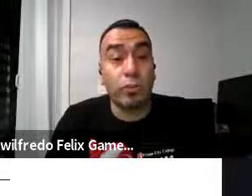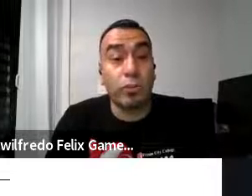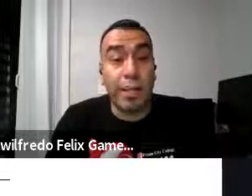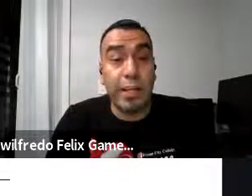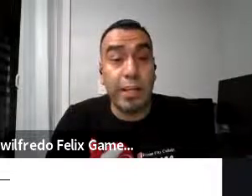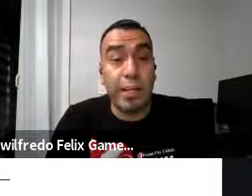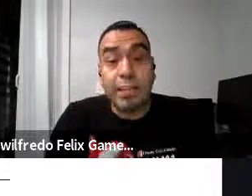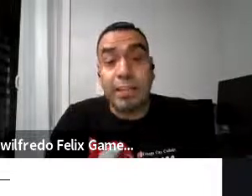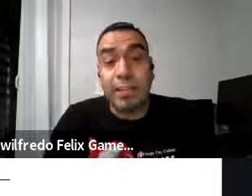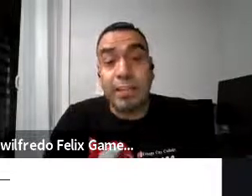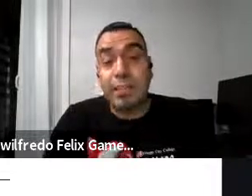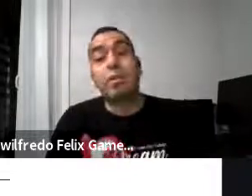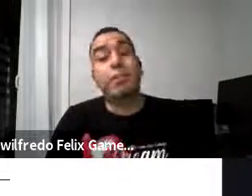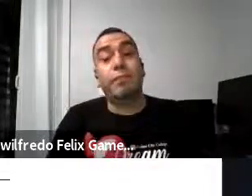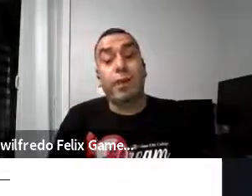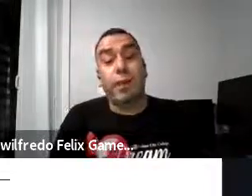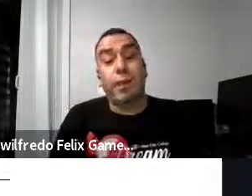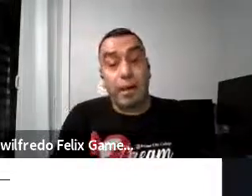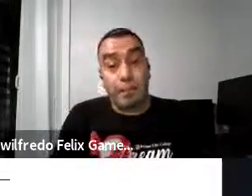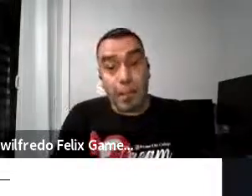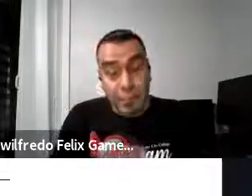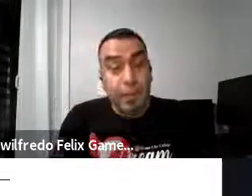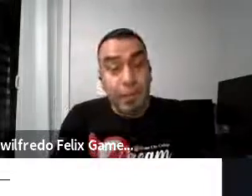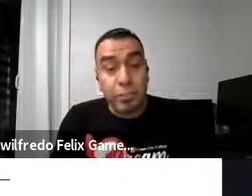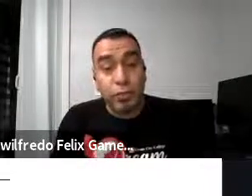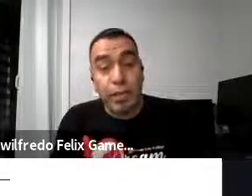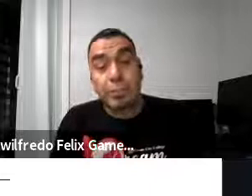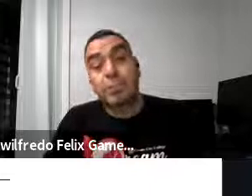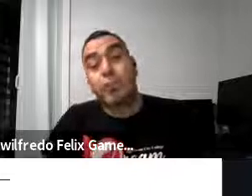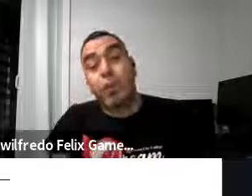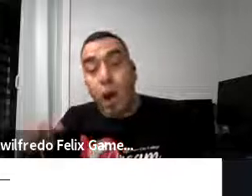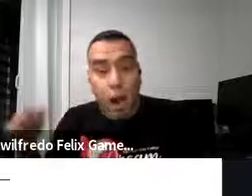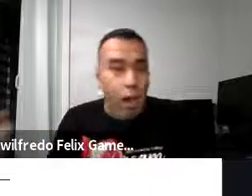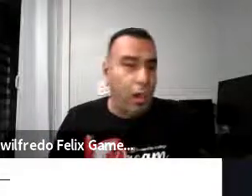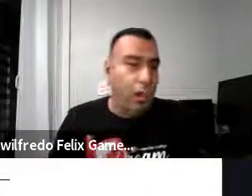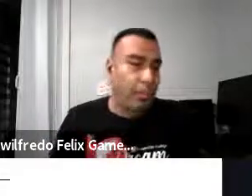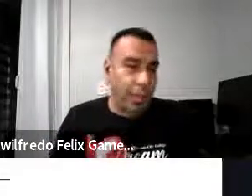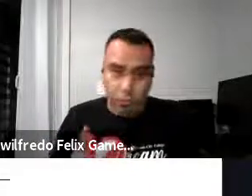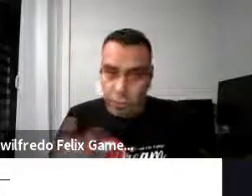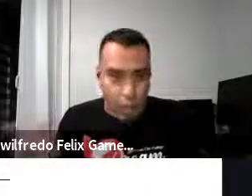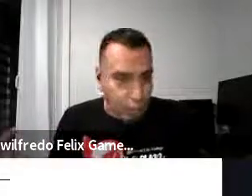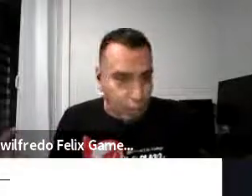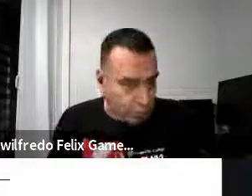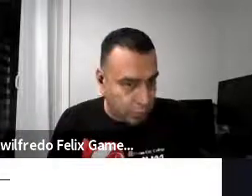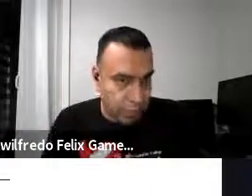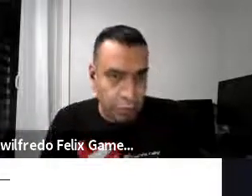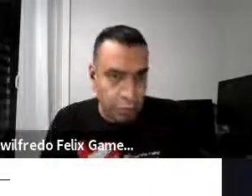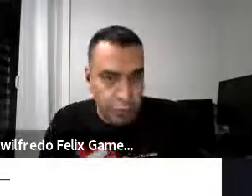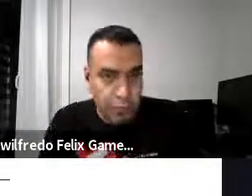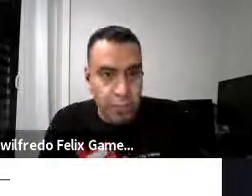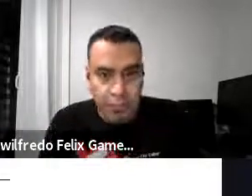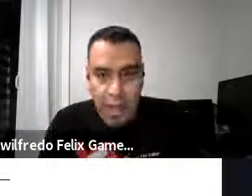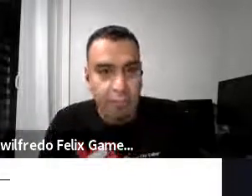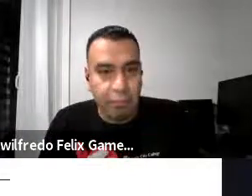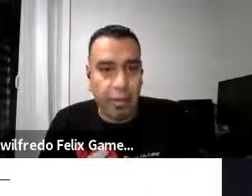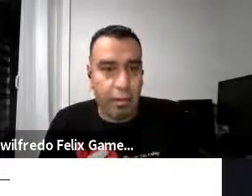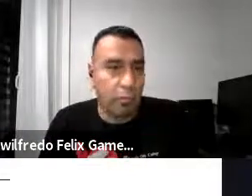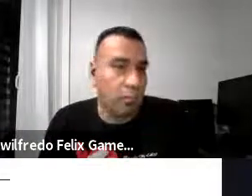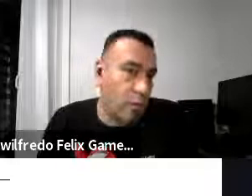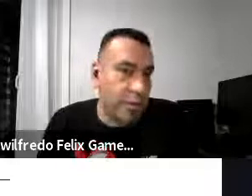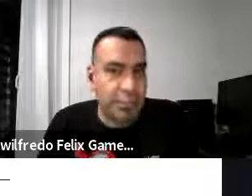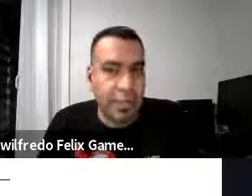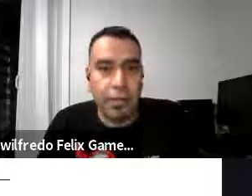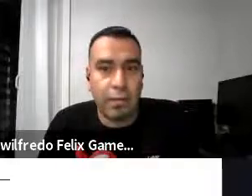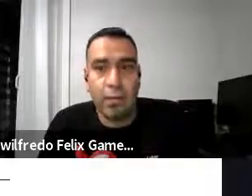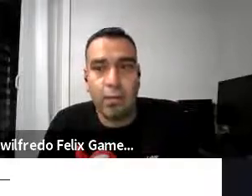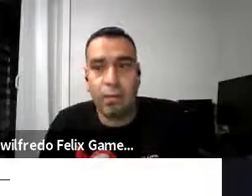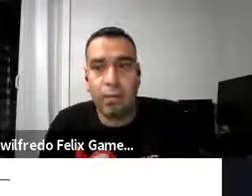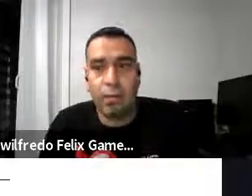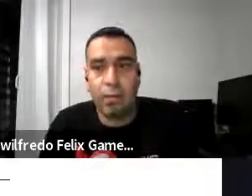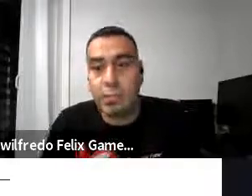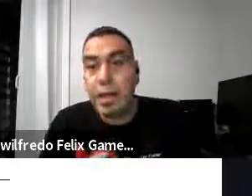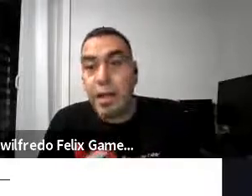Contreras. She's actually an immigration attorney is for all Fresno City College students is tapped in and related our campus,